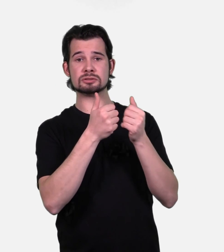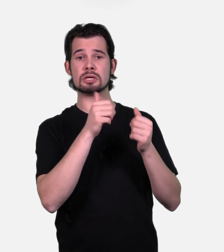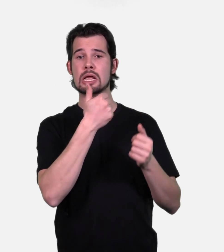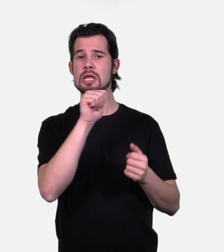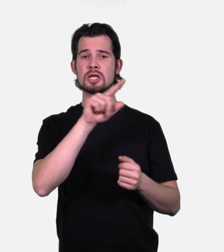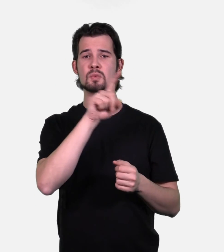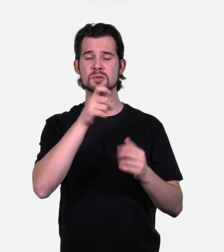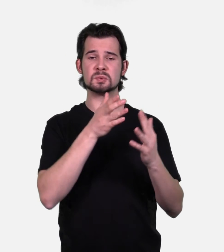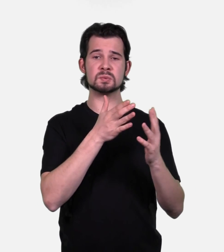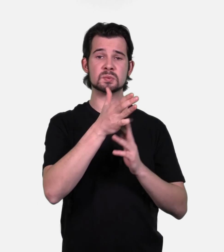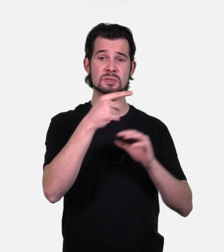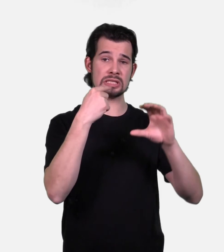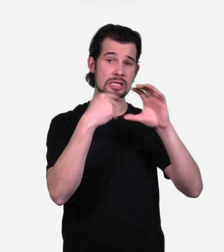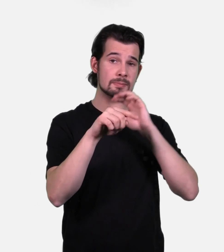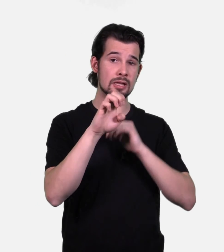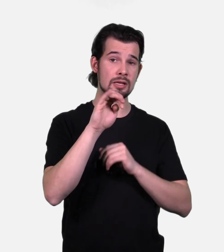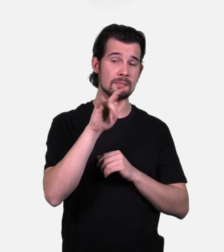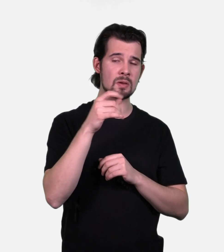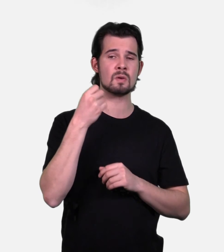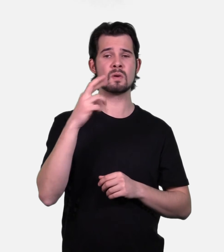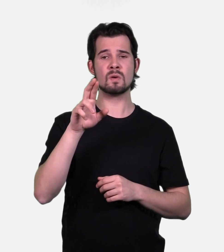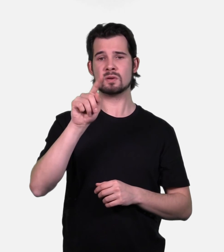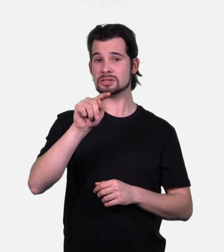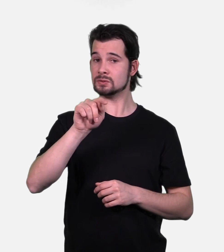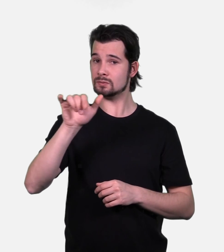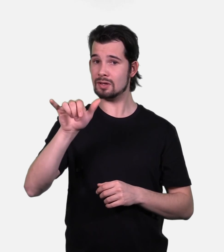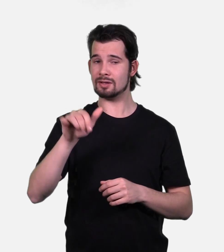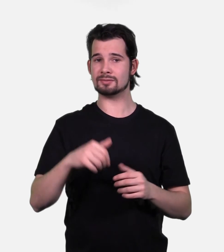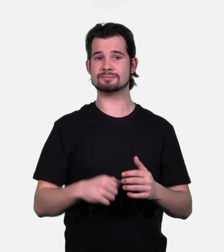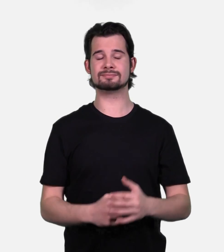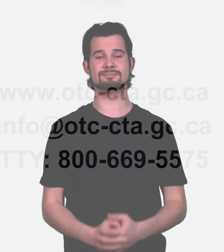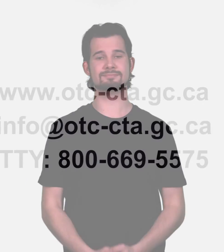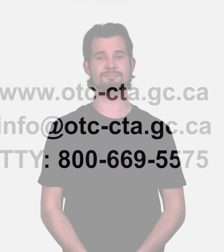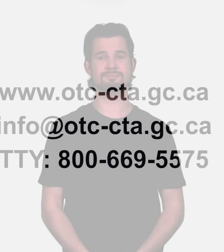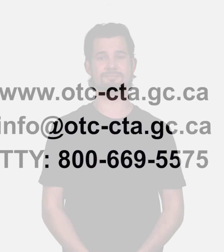info@otc-cta.gc.ca